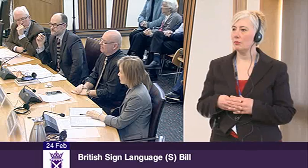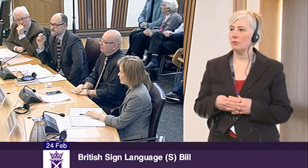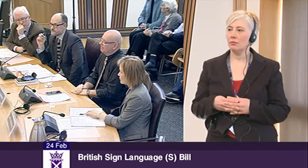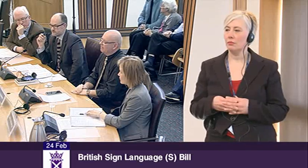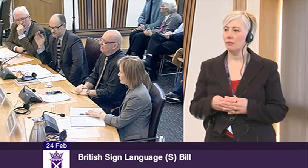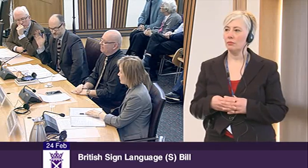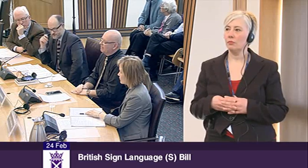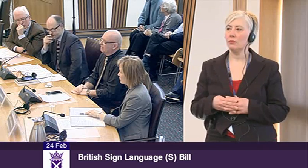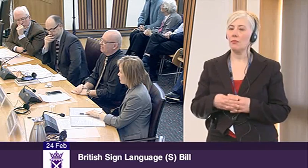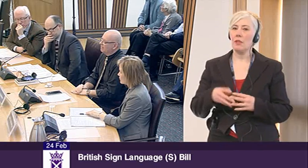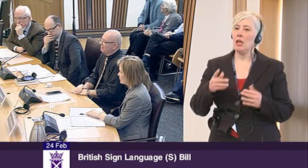over time.